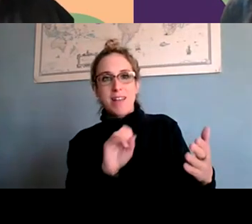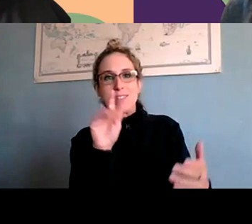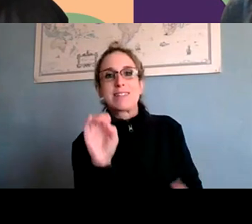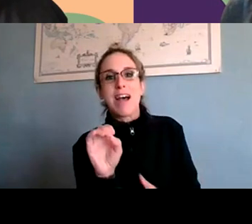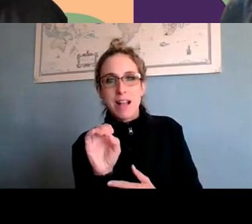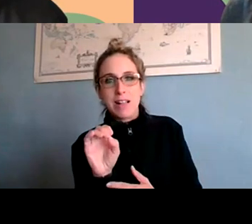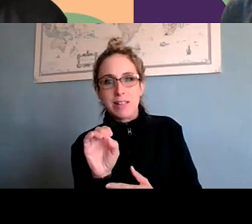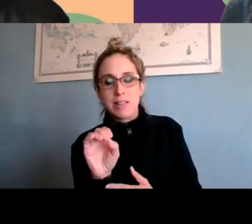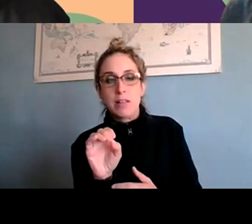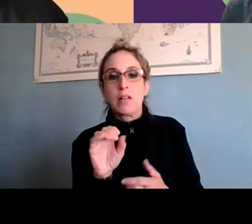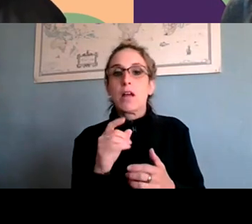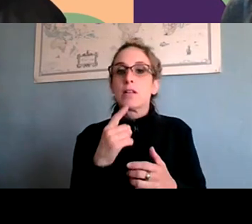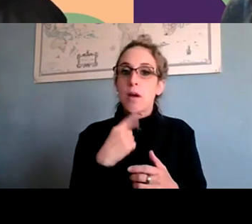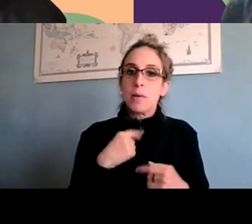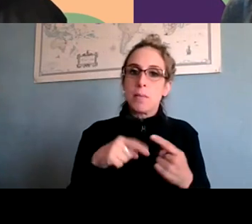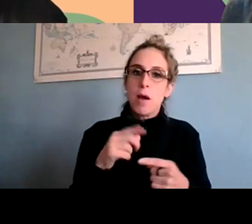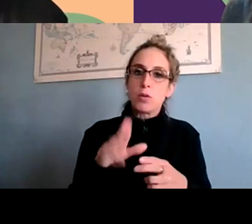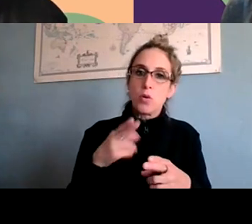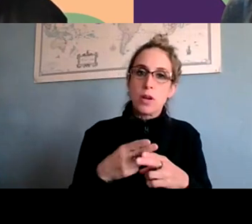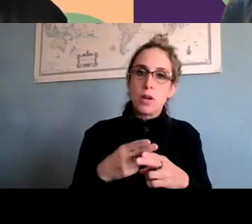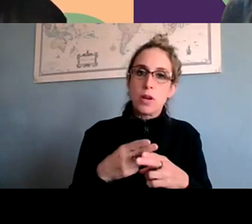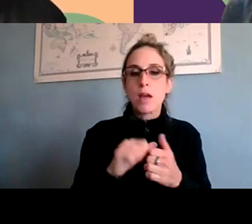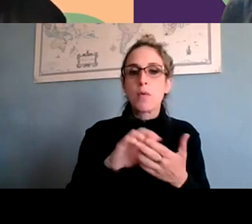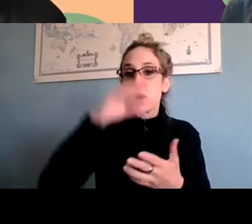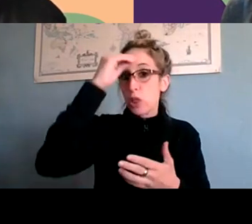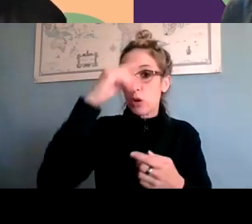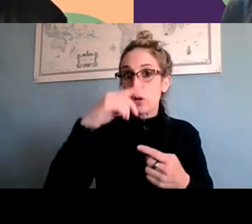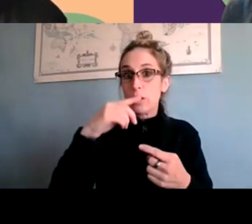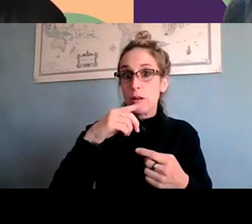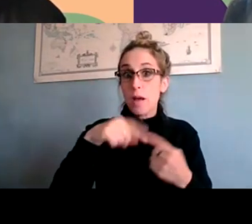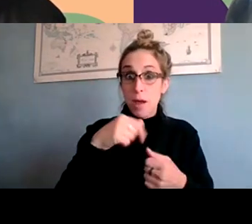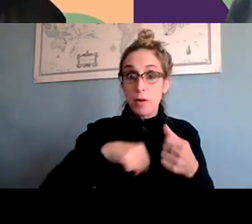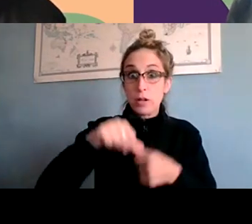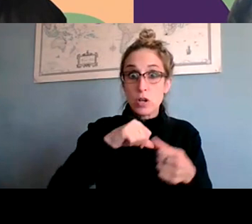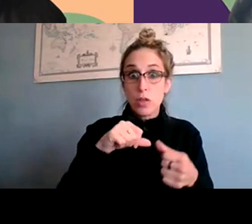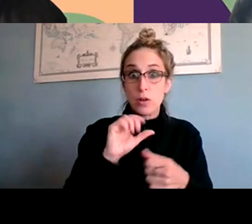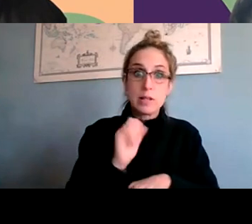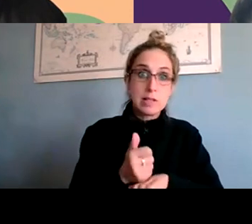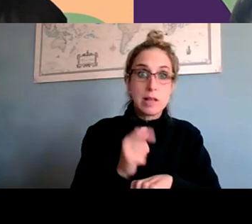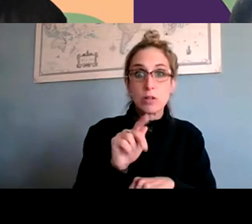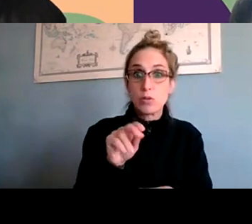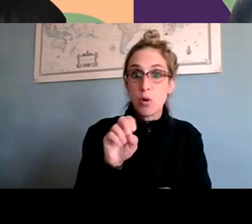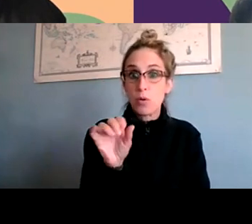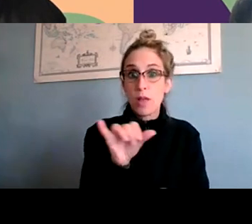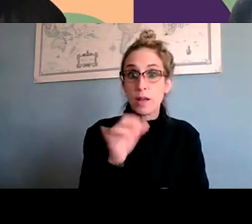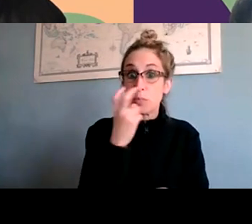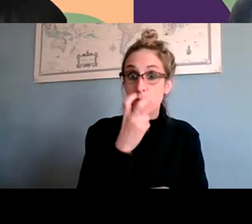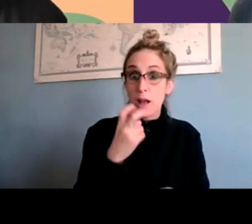Aurora Chang: And that's how we learn about each other, but it also sets a tone, you know, like a pronounce my name correctly.